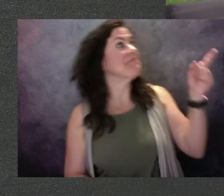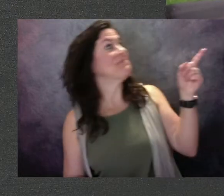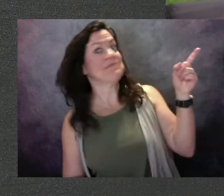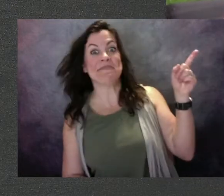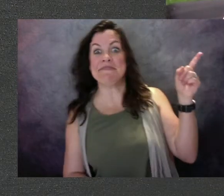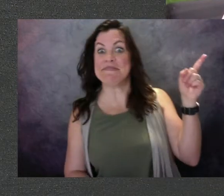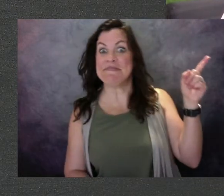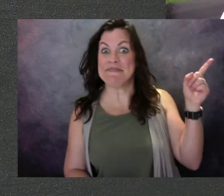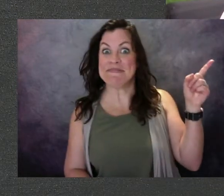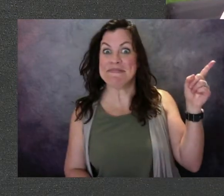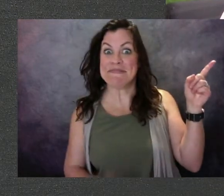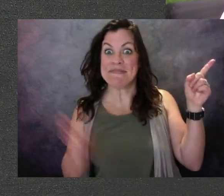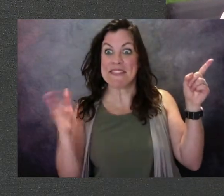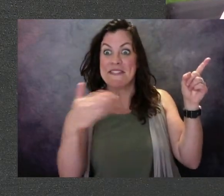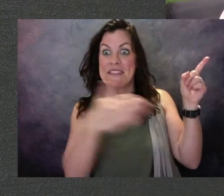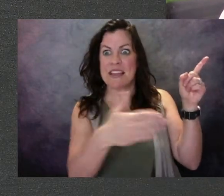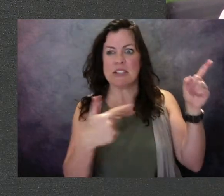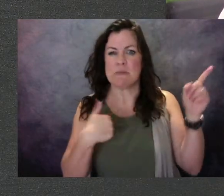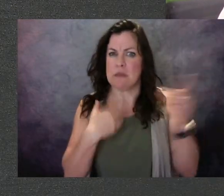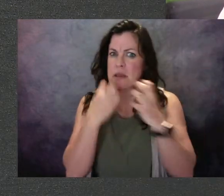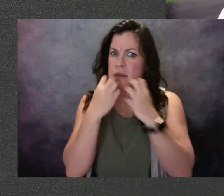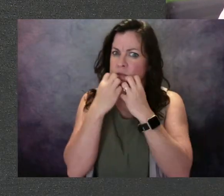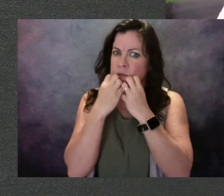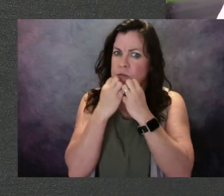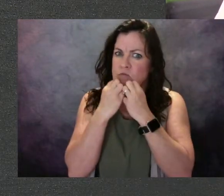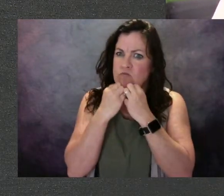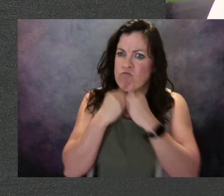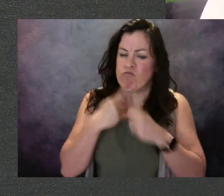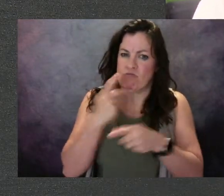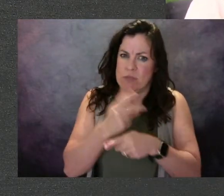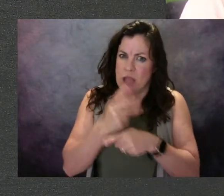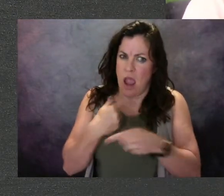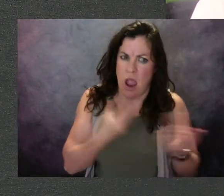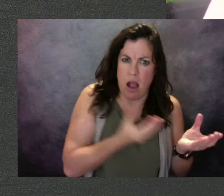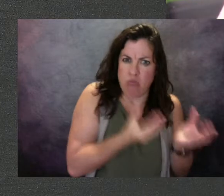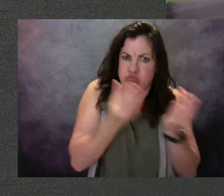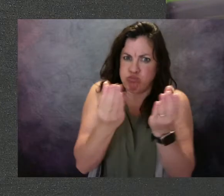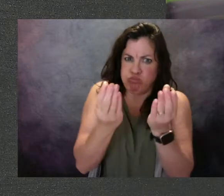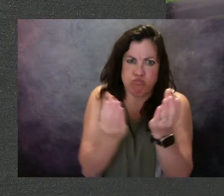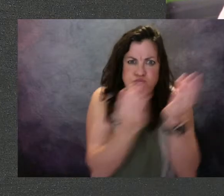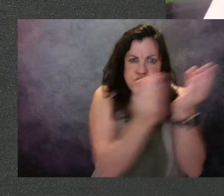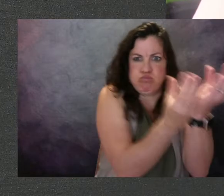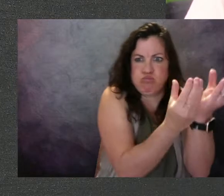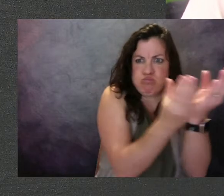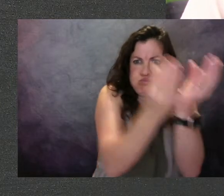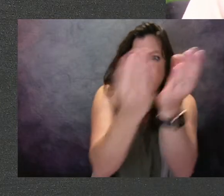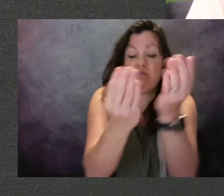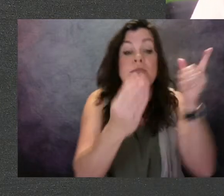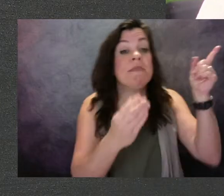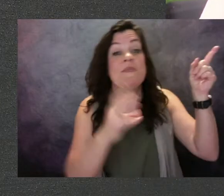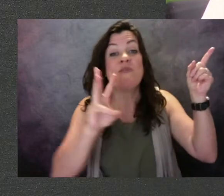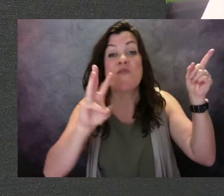So this is the fish that you take everywhere, Otto? Yes, it is. This is a walleye. Why don't you tell everyone about,